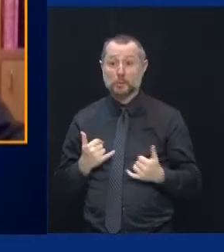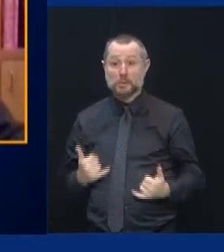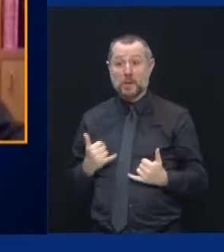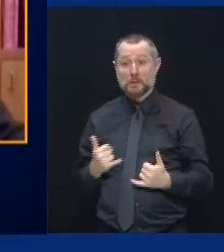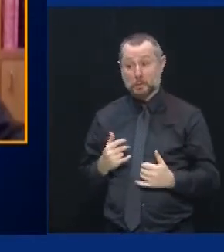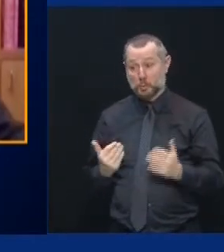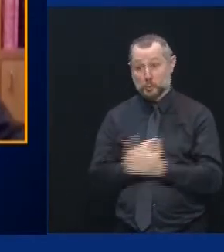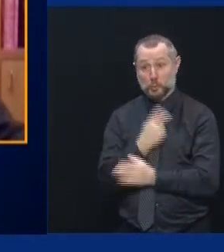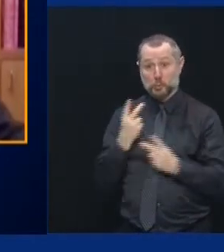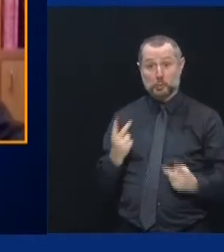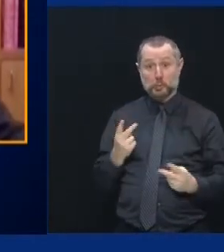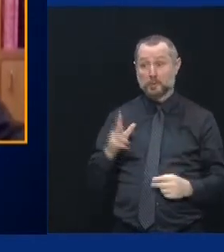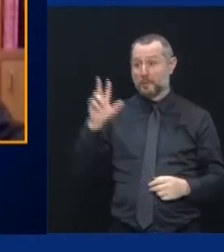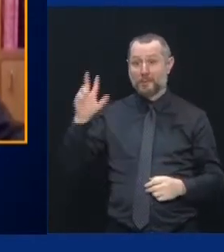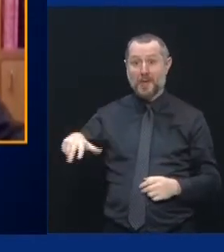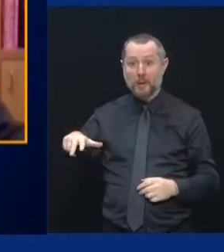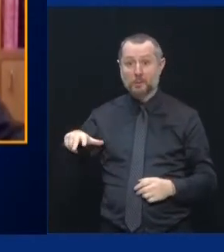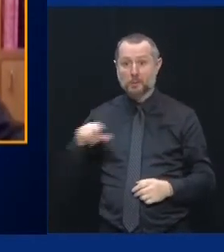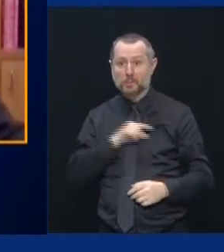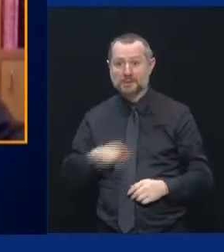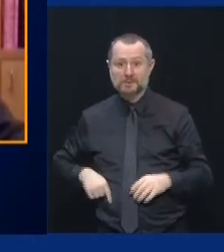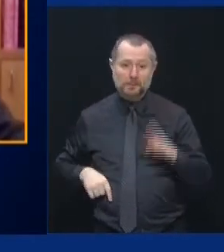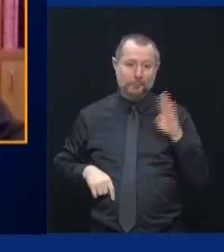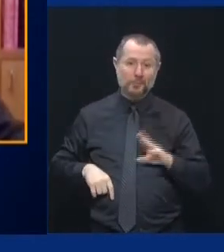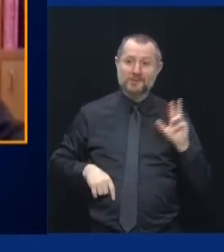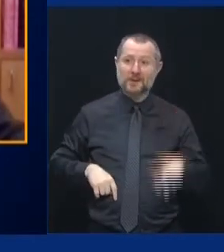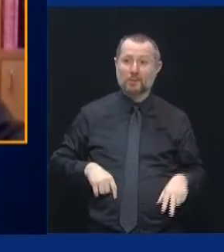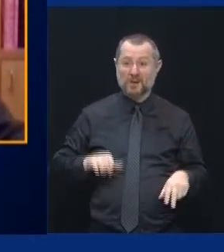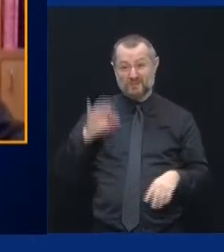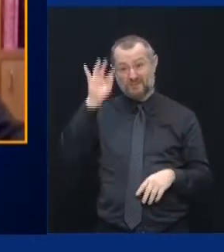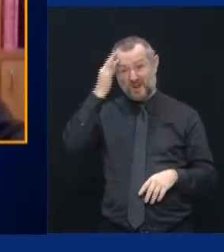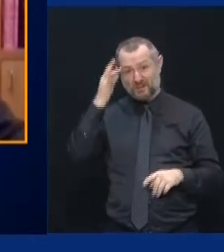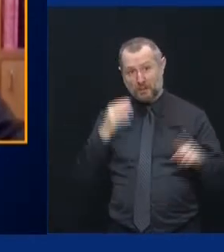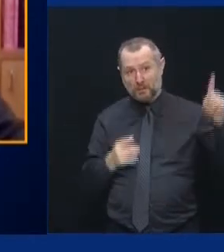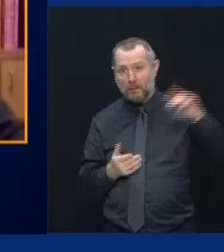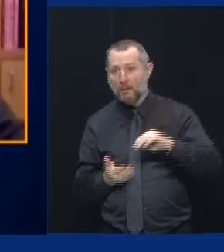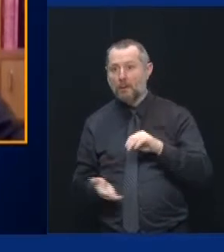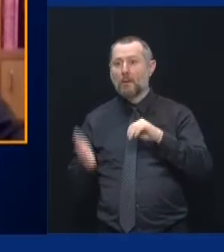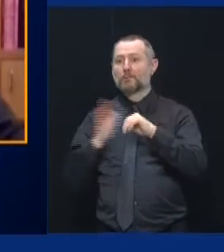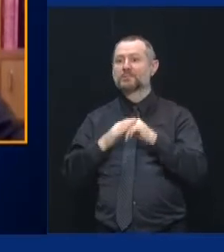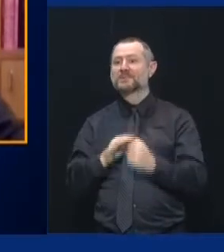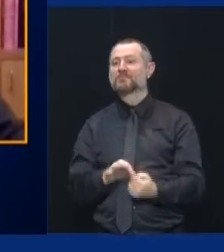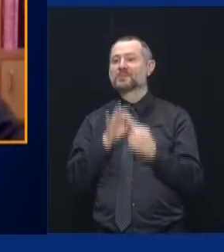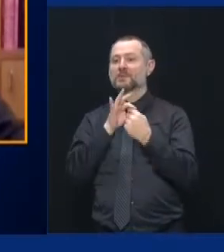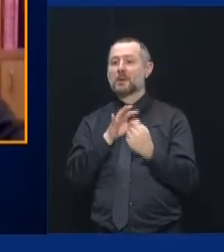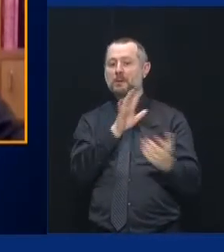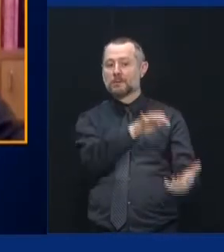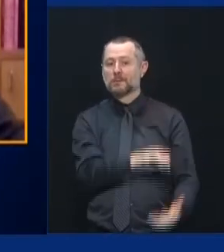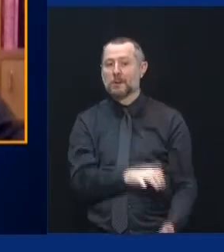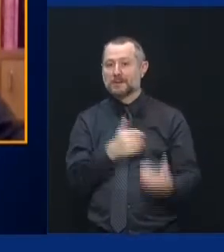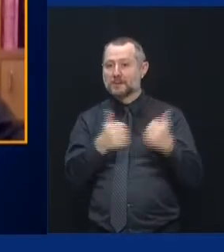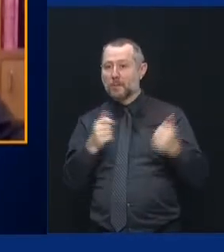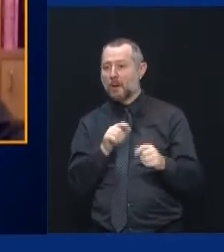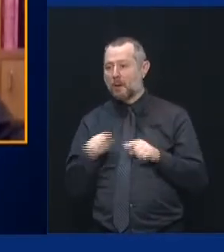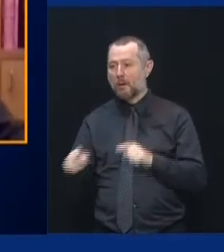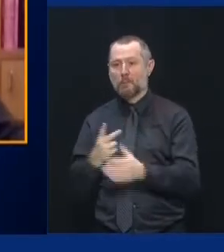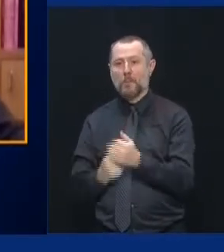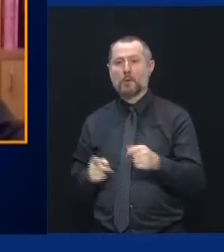STADIUM, WE HAVE IN THE BRONX. BUT LIKE A THOUSAND A DAY. 3,000 A DAY IS JUST TREMENDOUS NUMBERS. AND THE FEDERAL GOVERNMENT IS